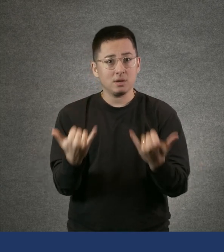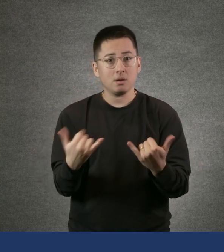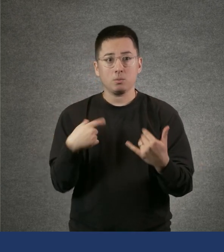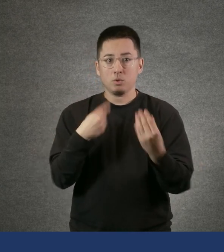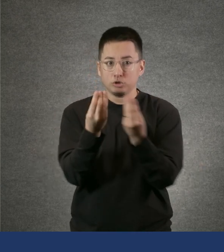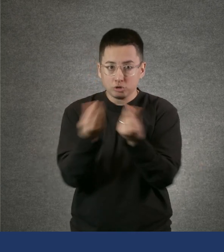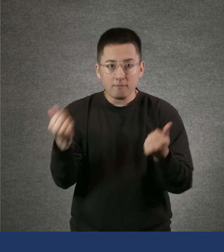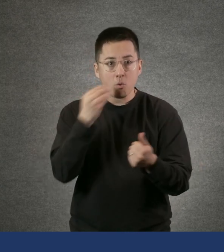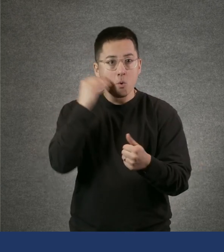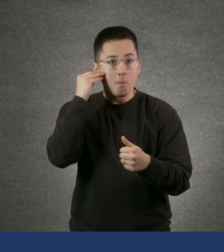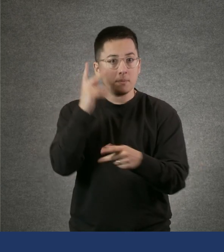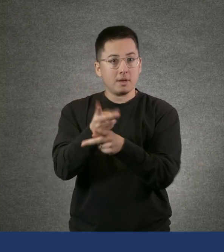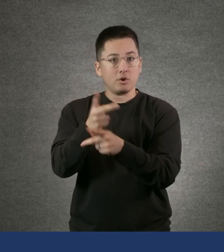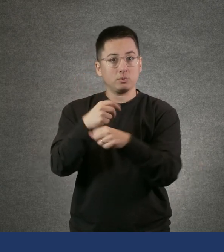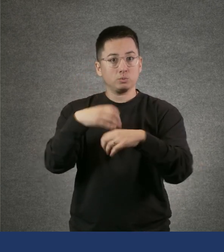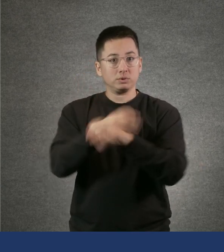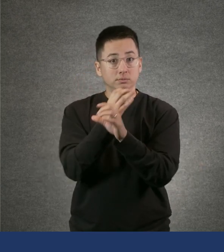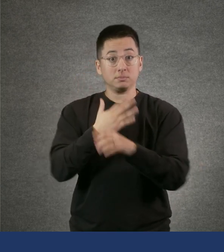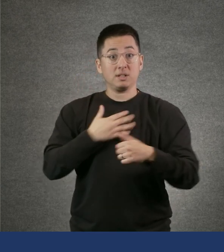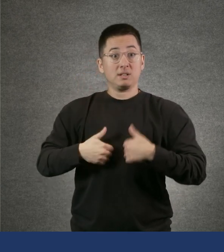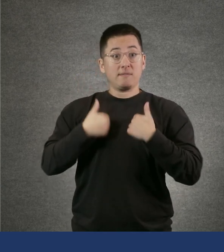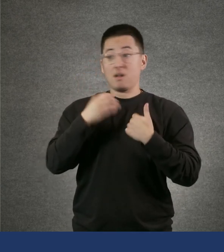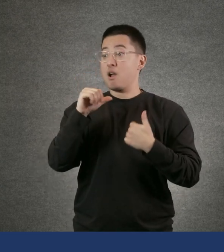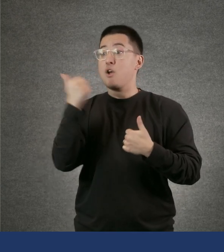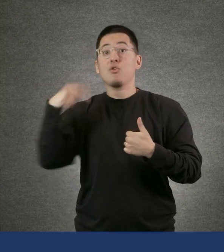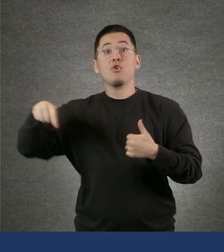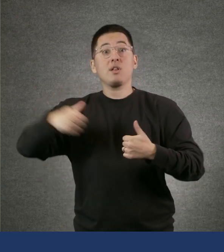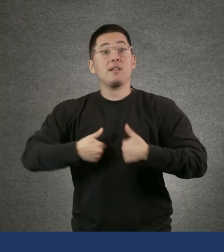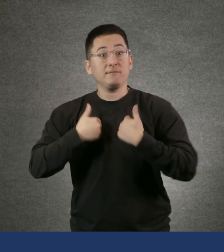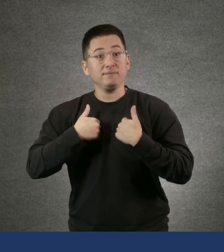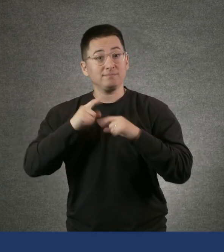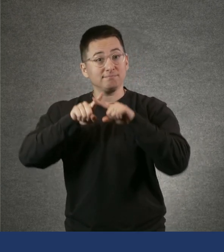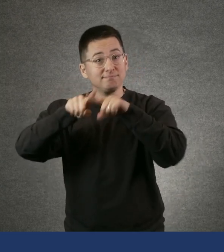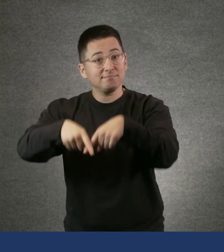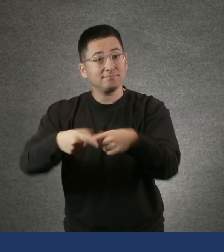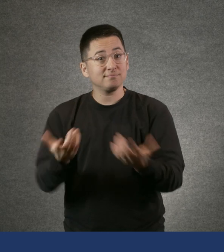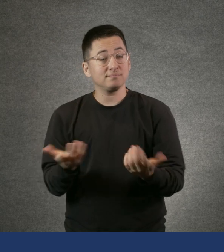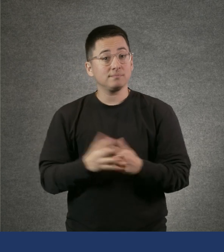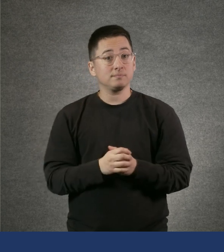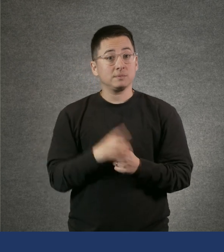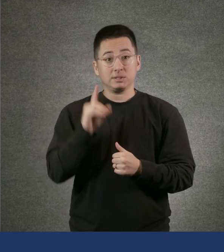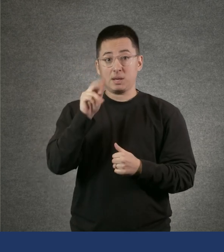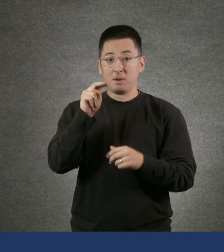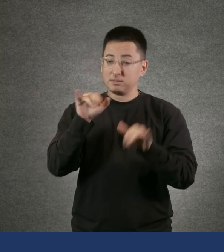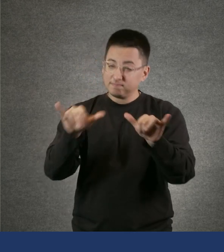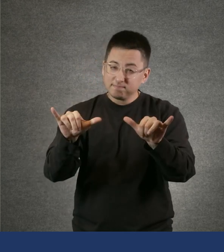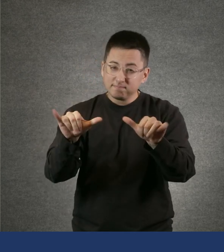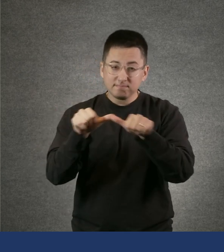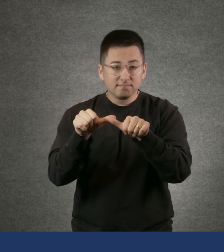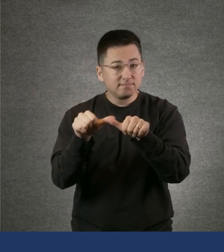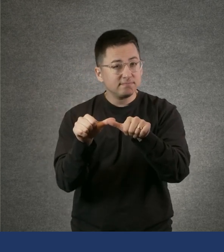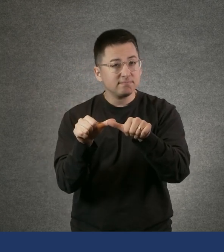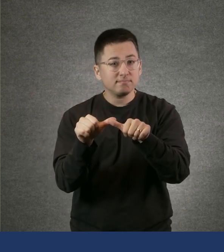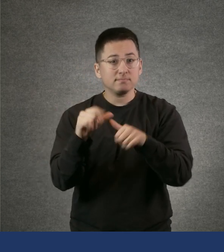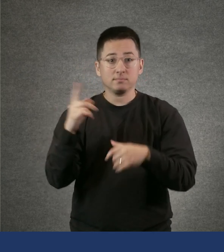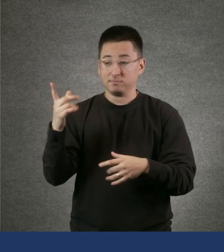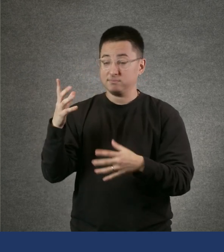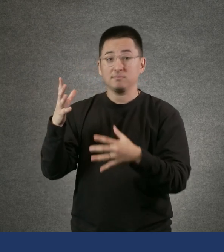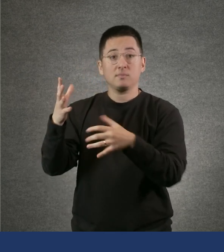My life and the lives of others depend on it. Damon stayed at it, receiving an Exceptional Advocate